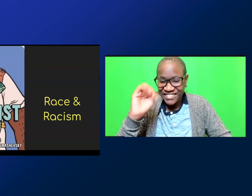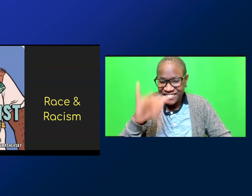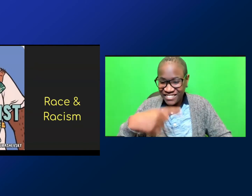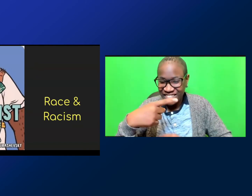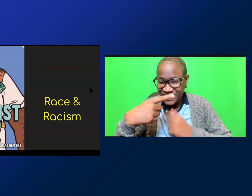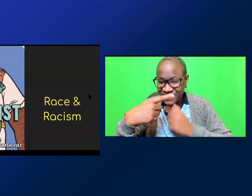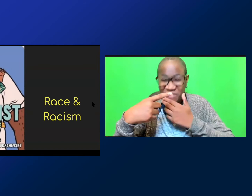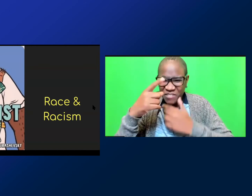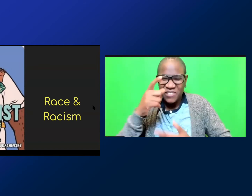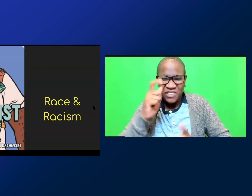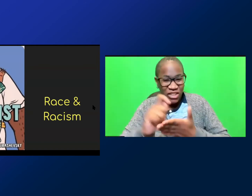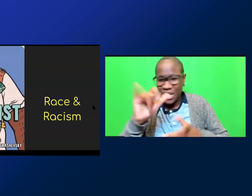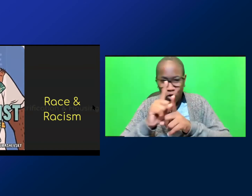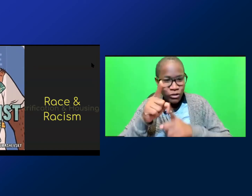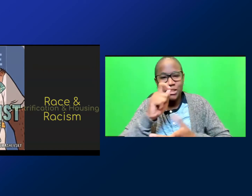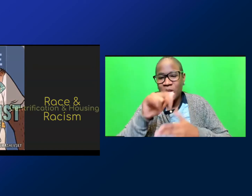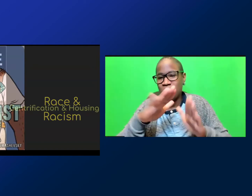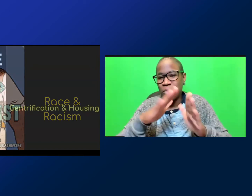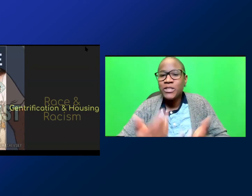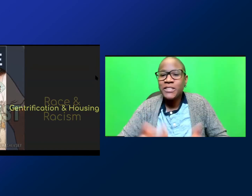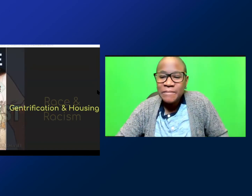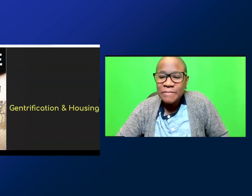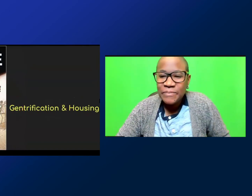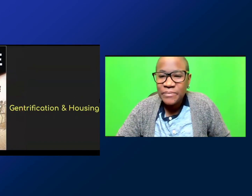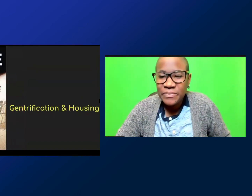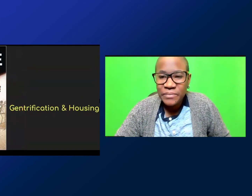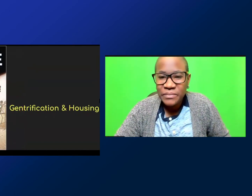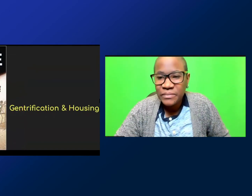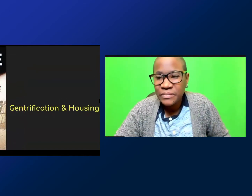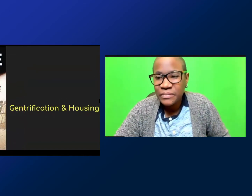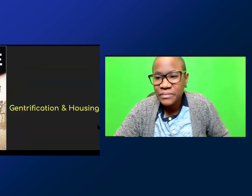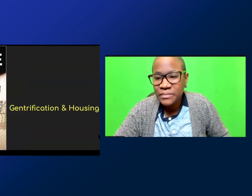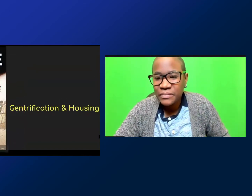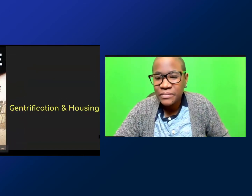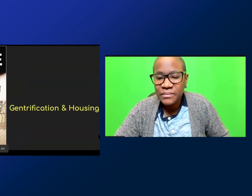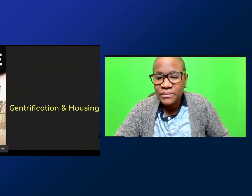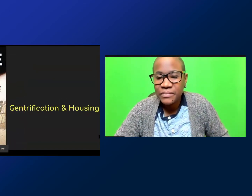be anti-racist and so he's the author of this book and as i highly recommend his his work